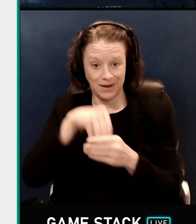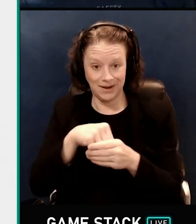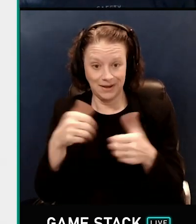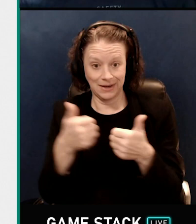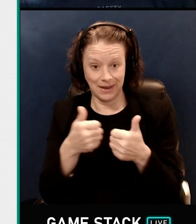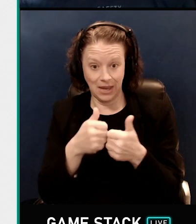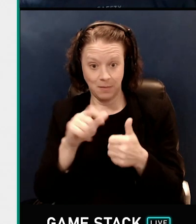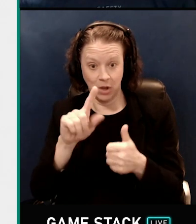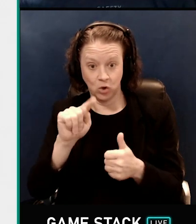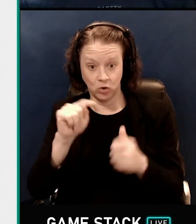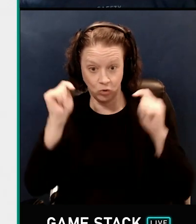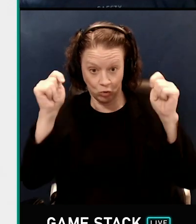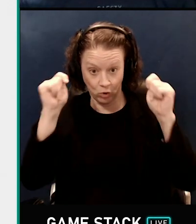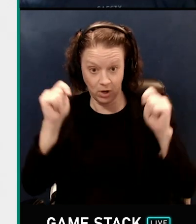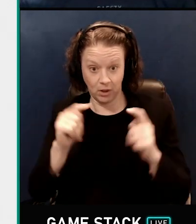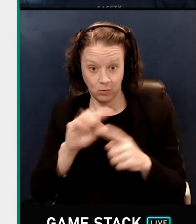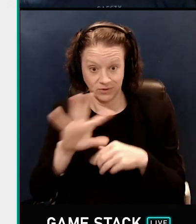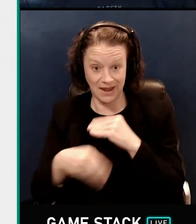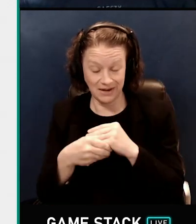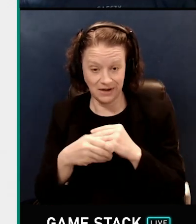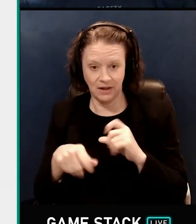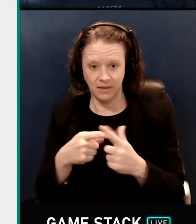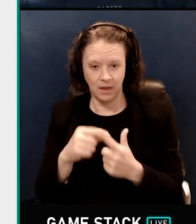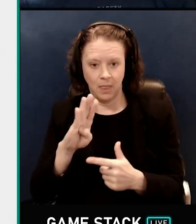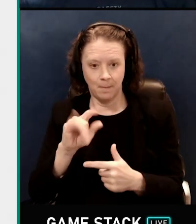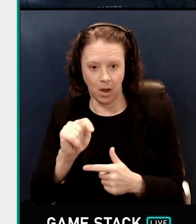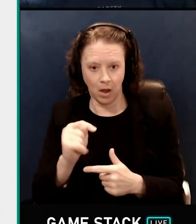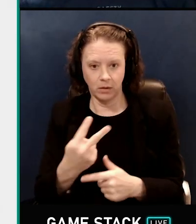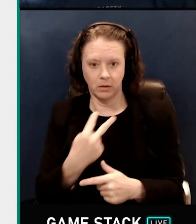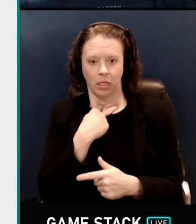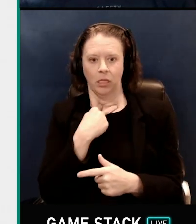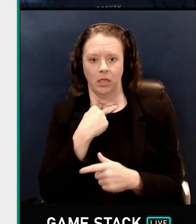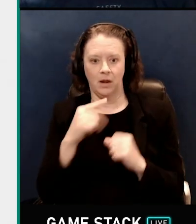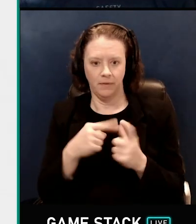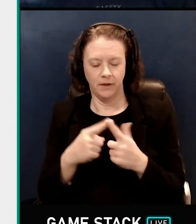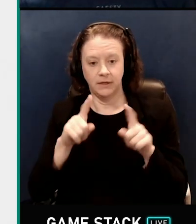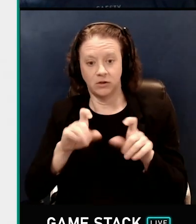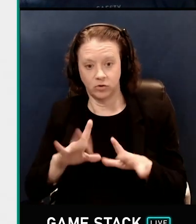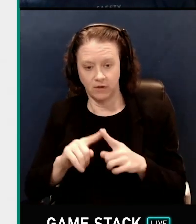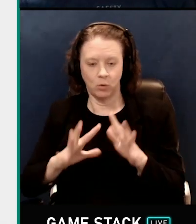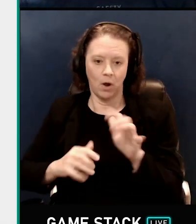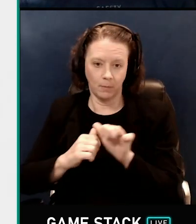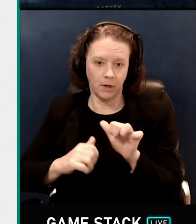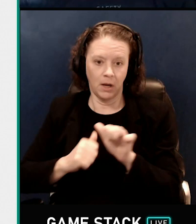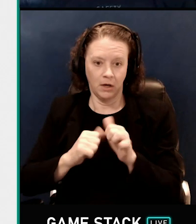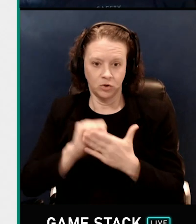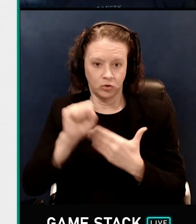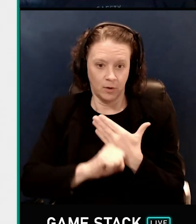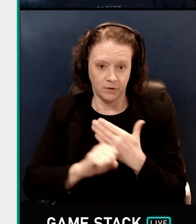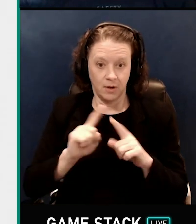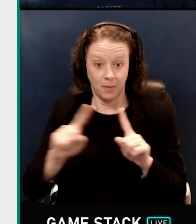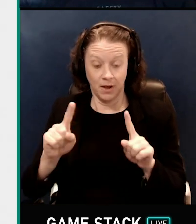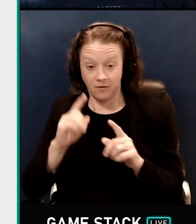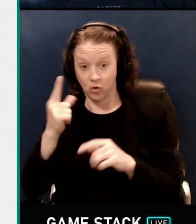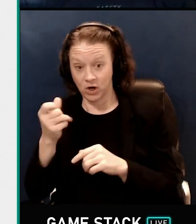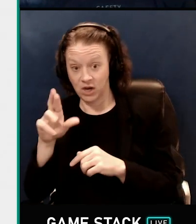the bots would get stuck and testers would have to go update a bunch of scripts along gears five. When an issue like this would come up,